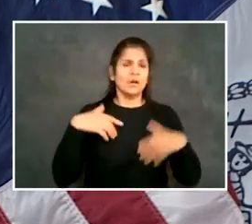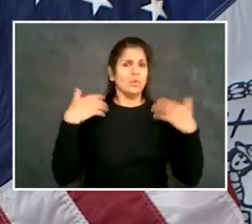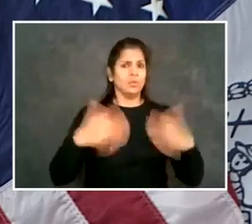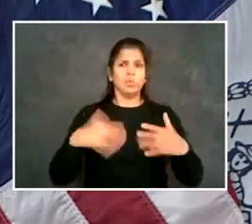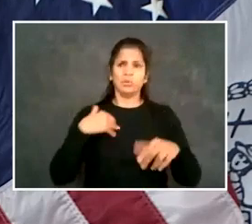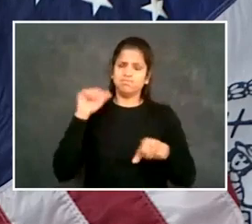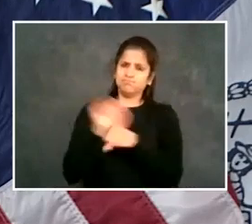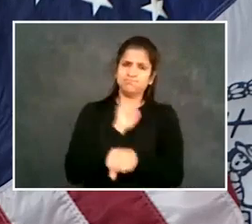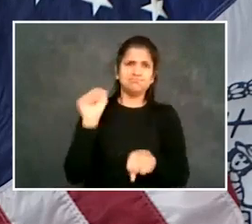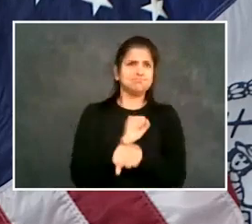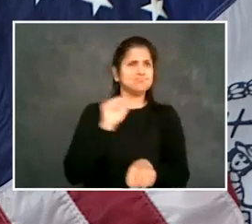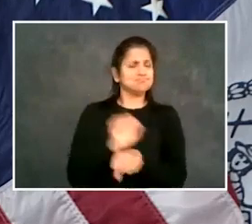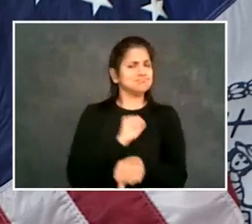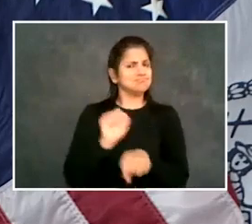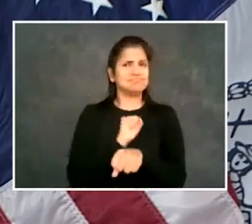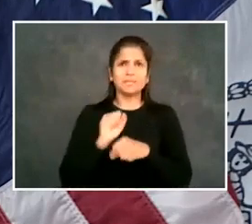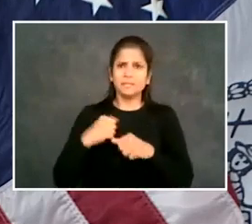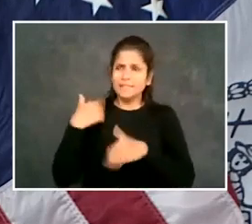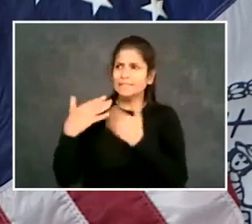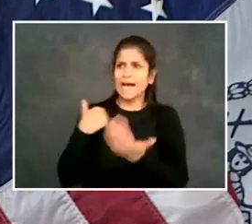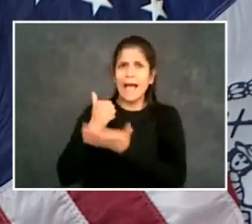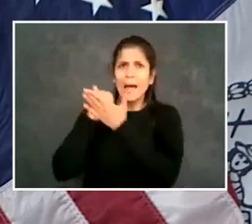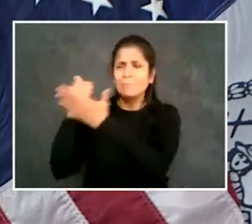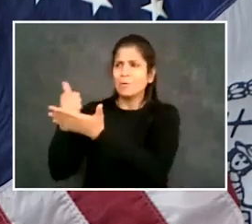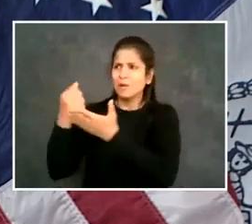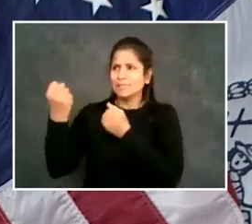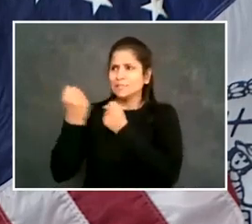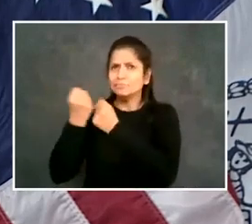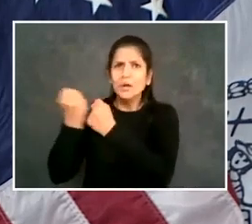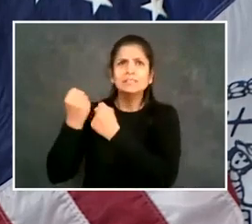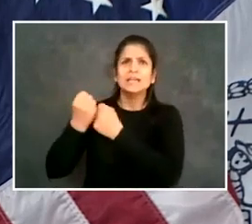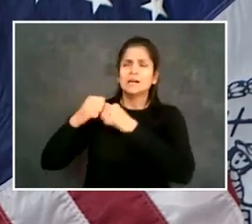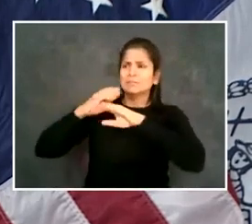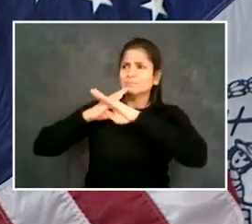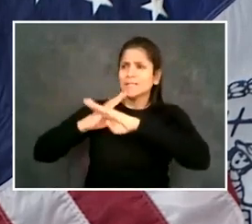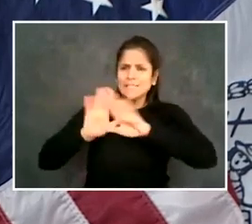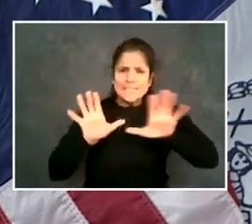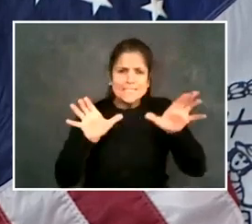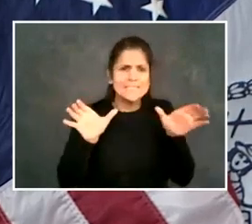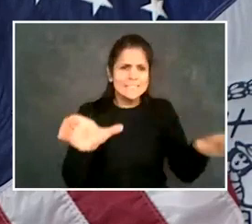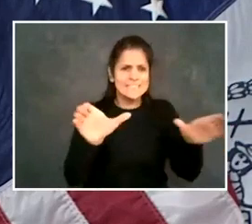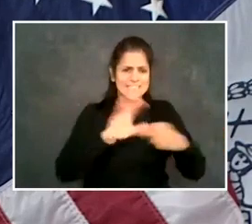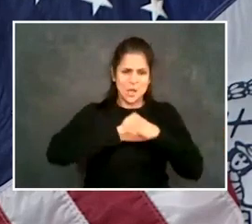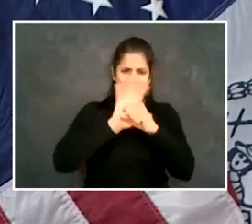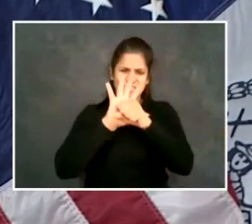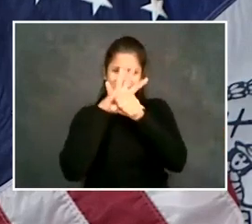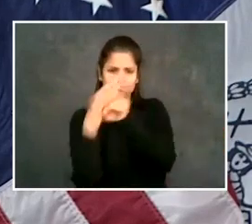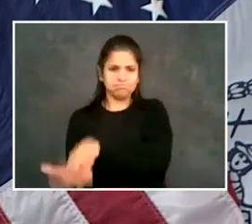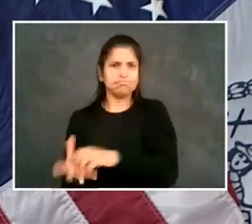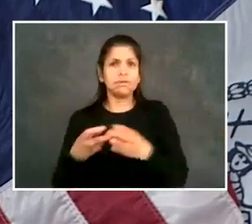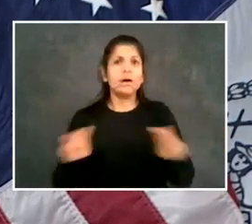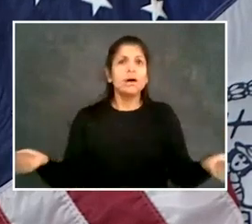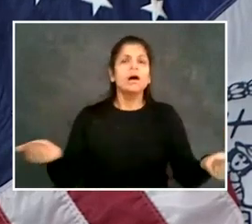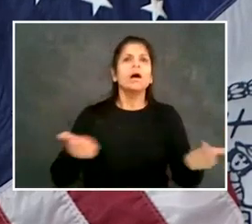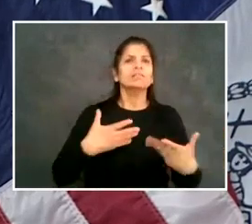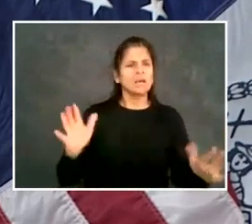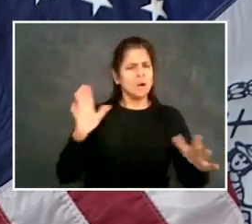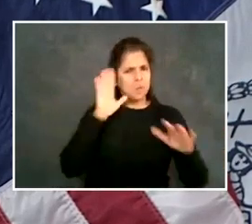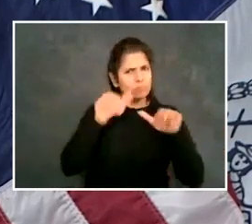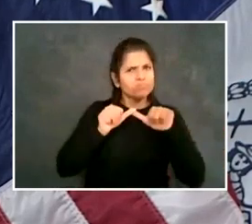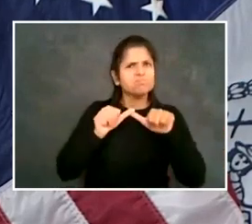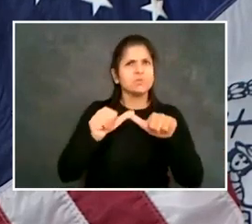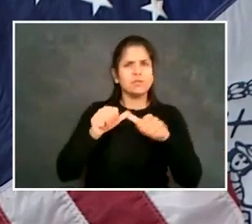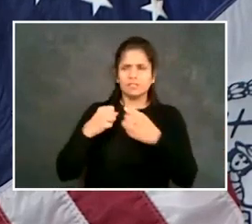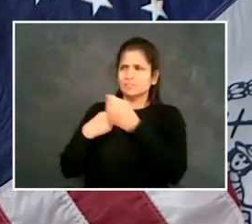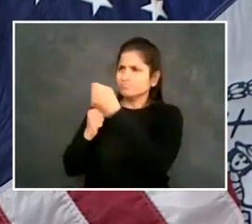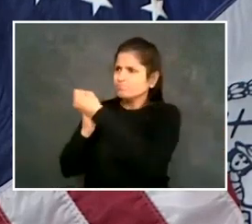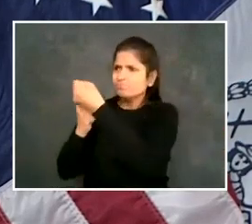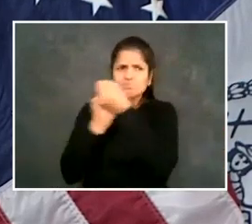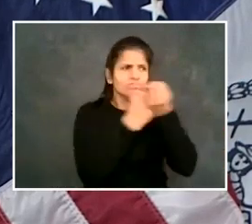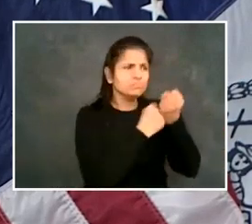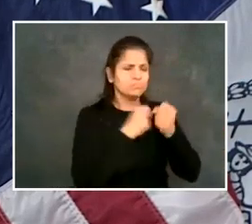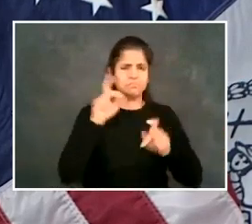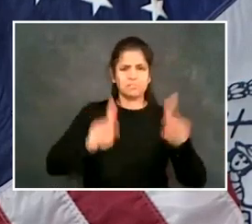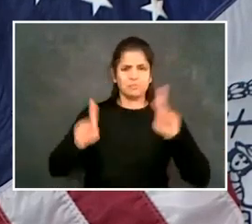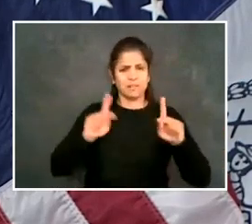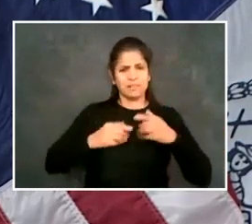OF COURSE, EVERYTHING THAT HAS